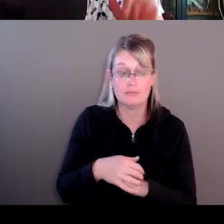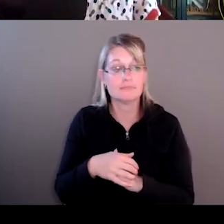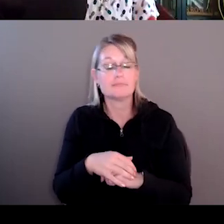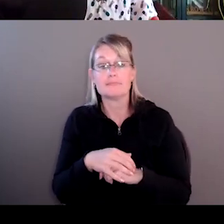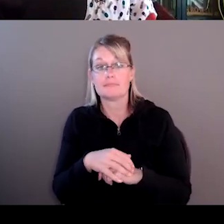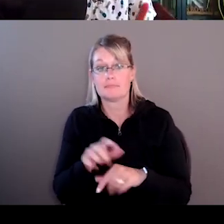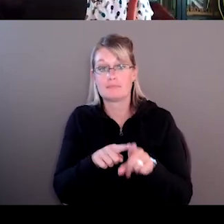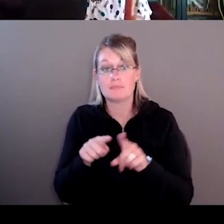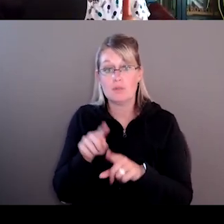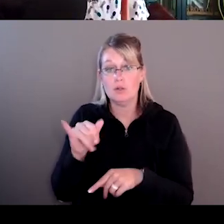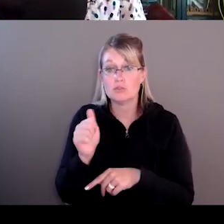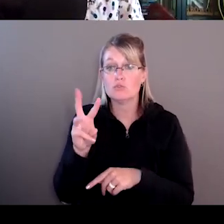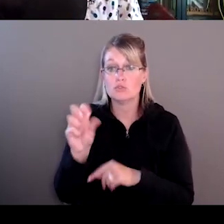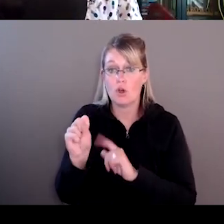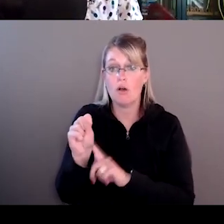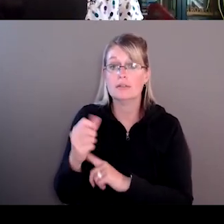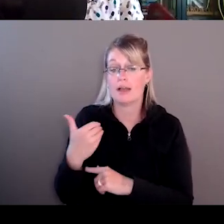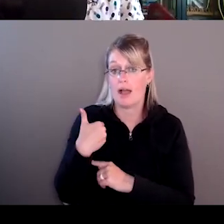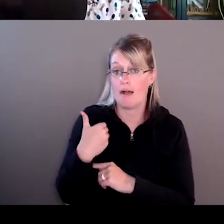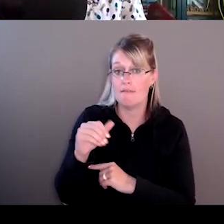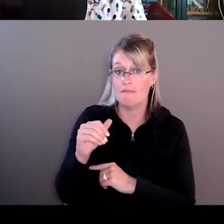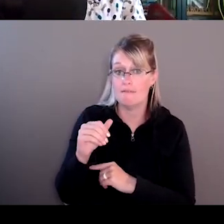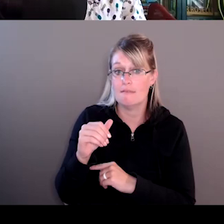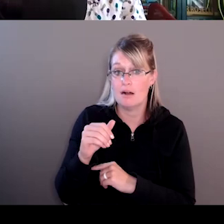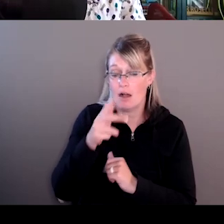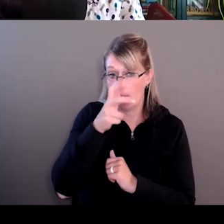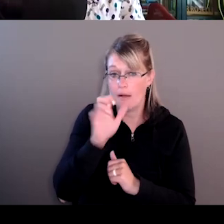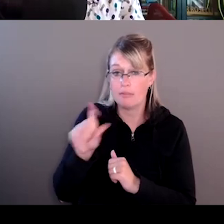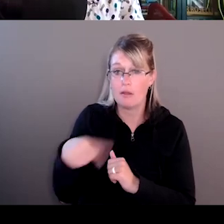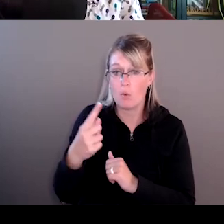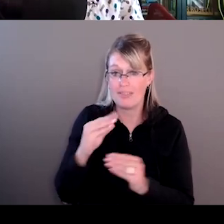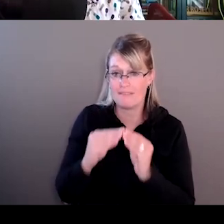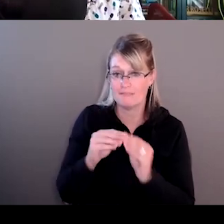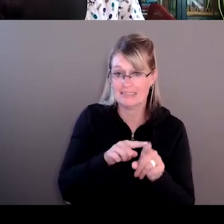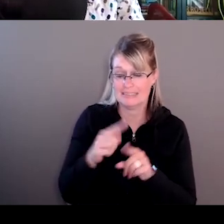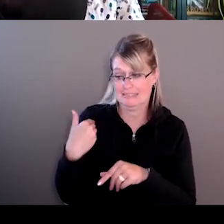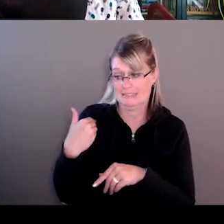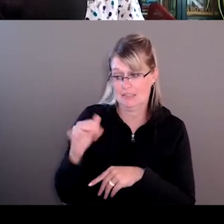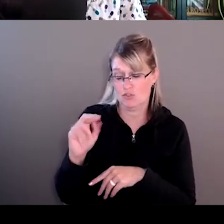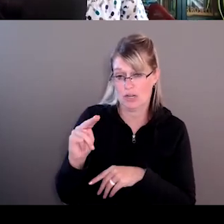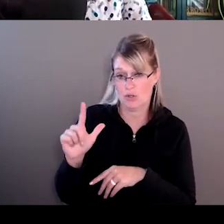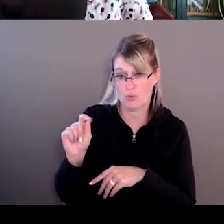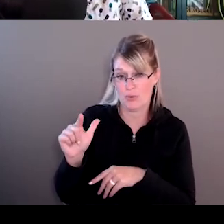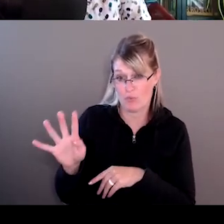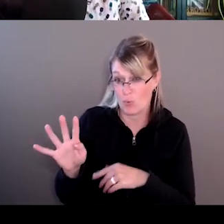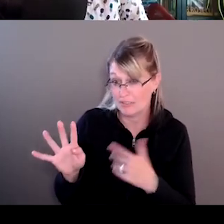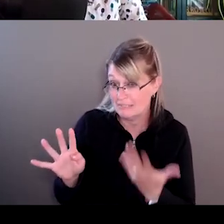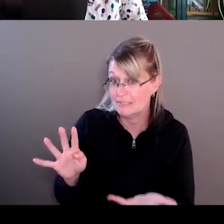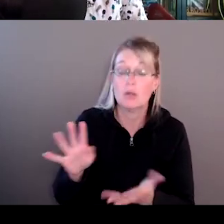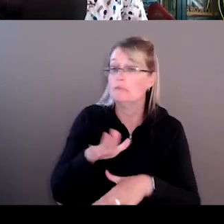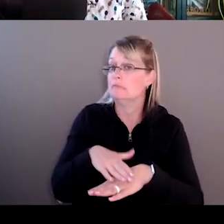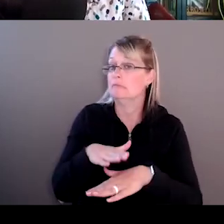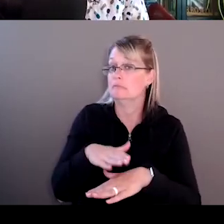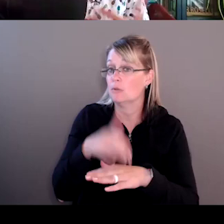JAWS had a bug with nested tables that they only fixed as of January 2024. So be cautious and test.